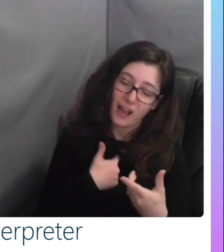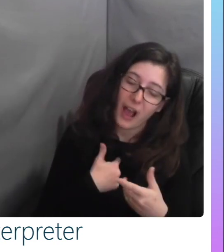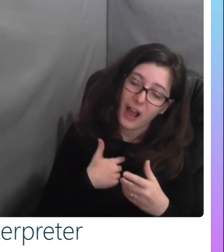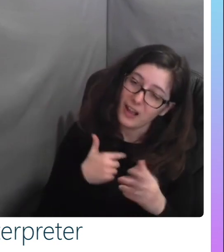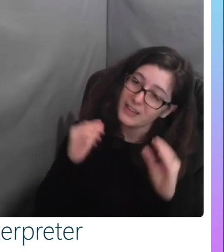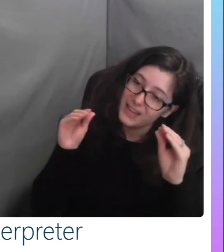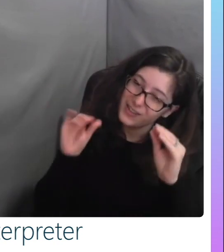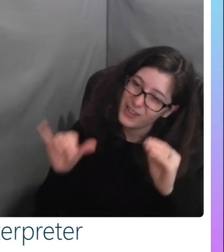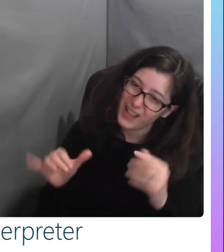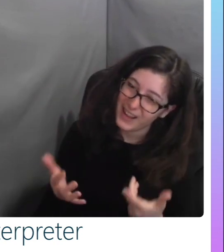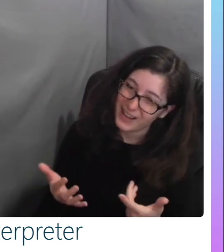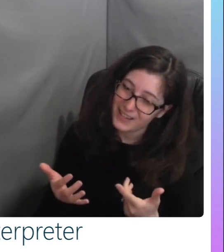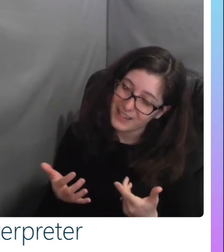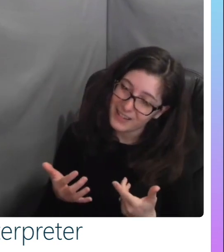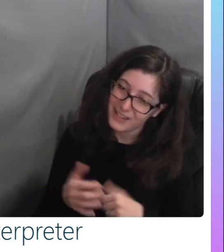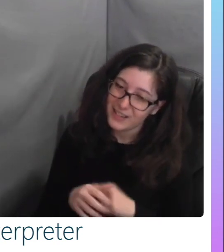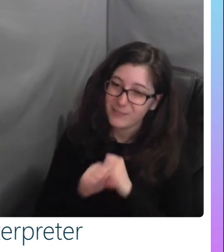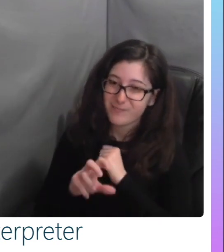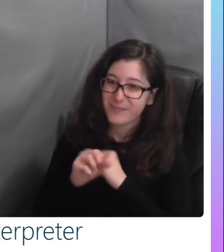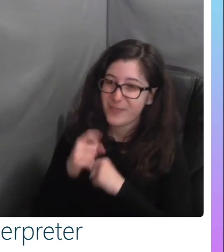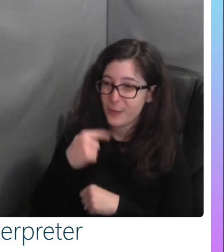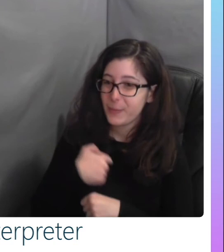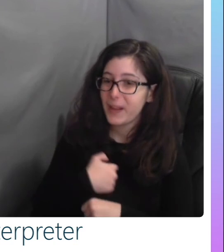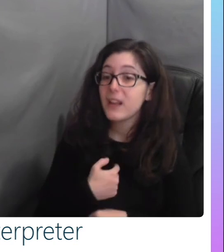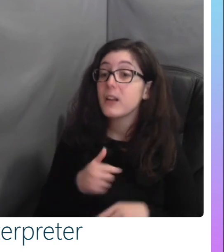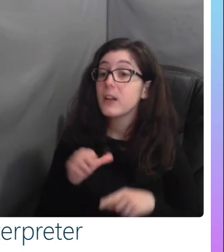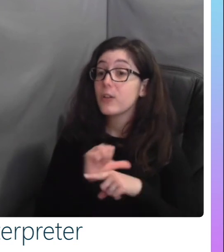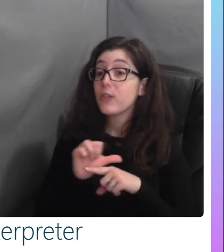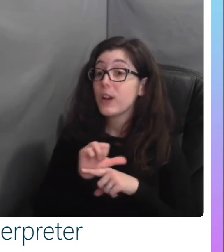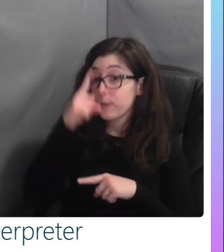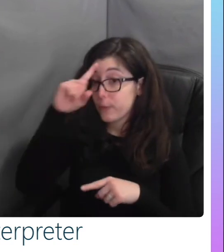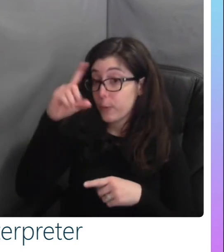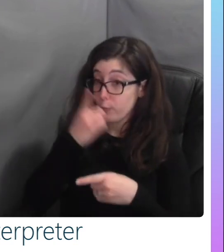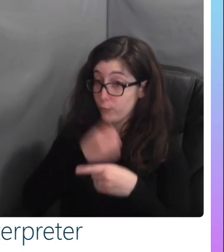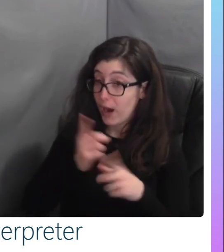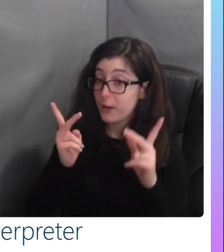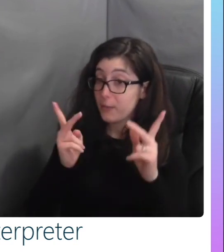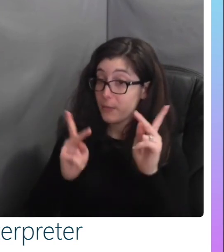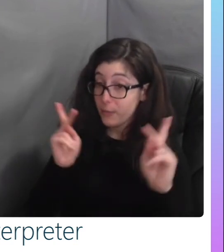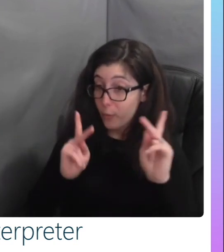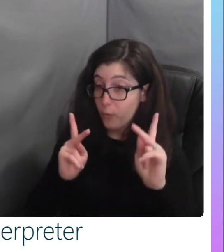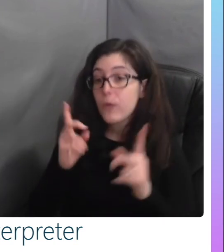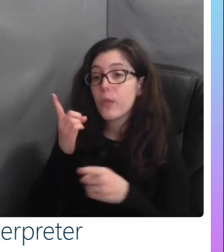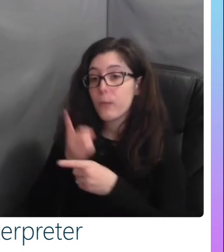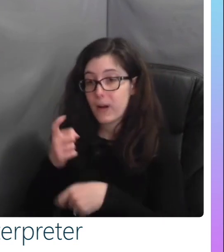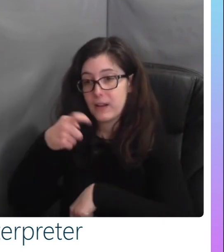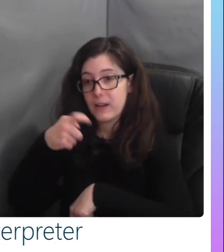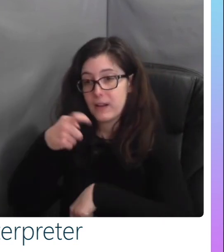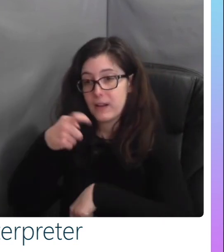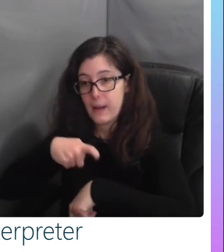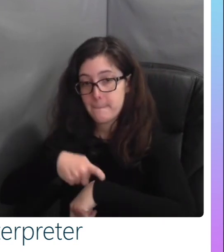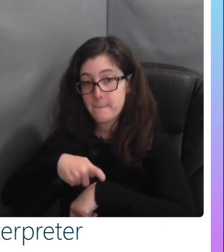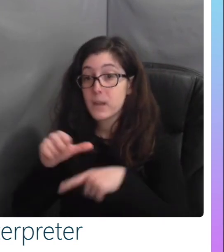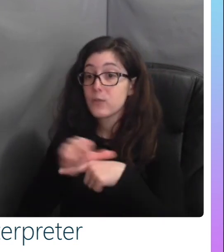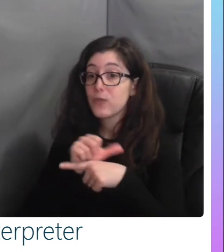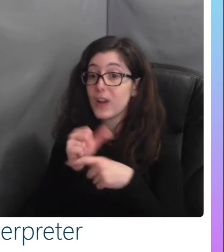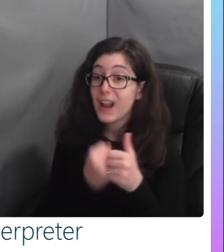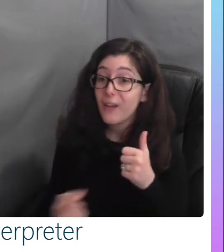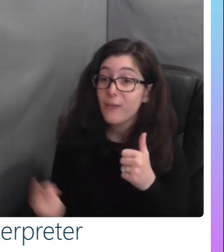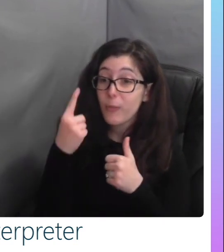but yeah, training for the right people at the right time, so you don't need to train everybody on everything.